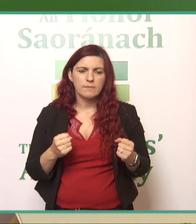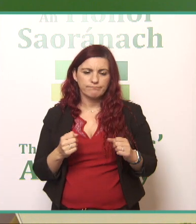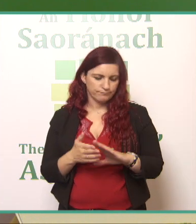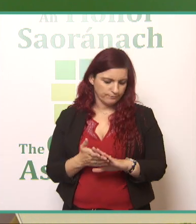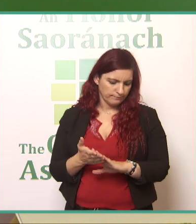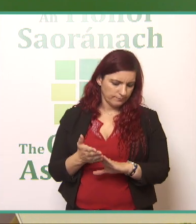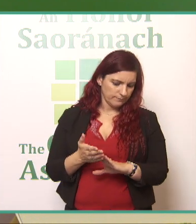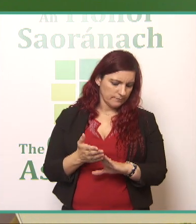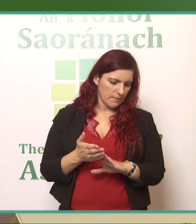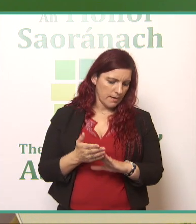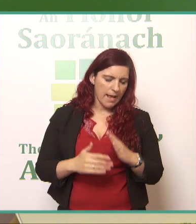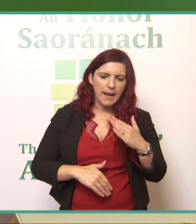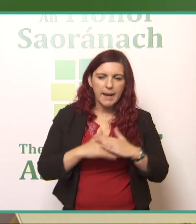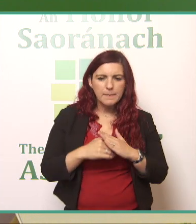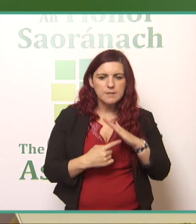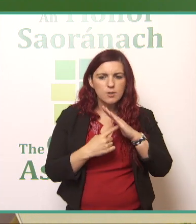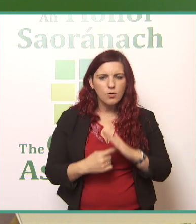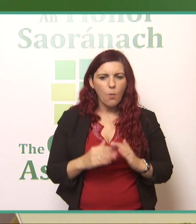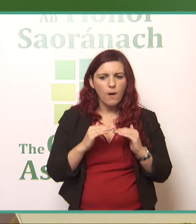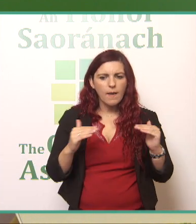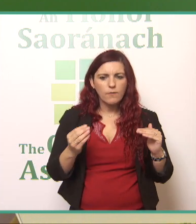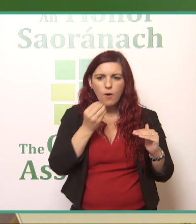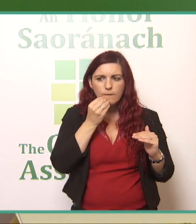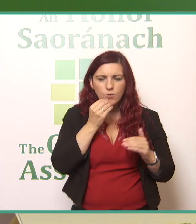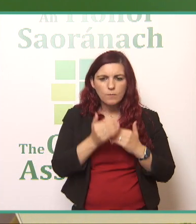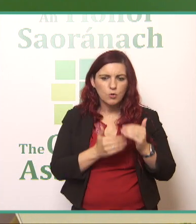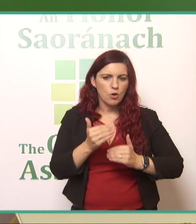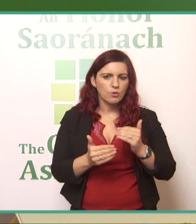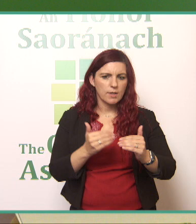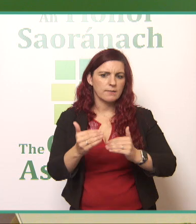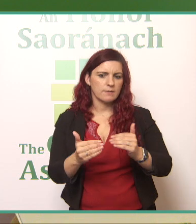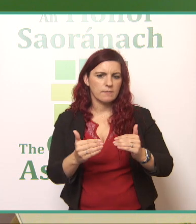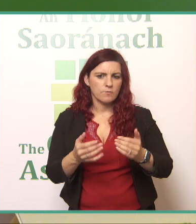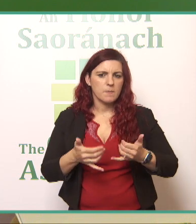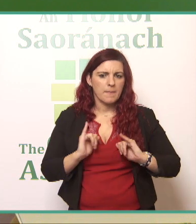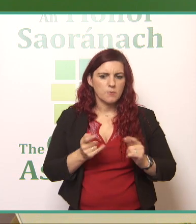lower level of food production on these sites as well in terms of managing for grazing and